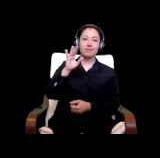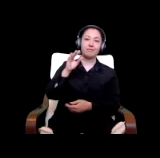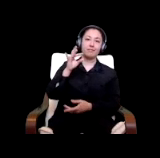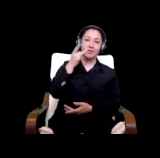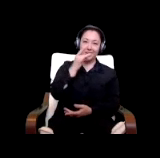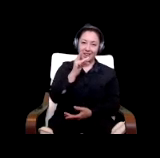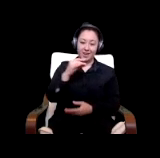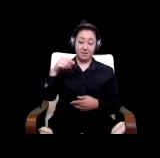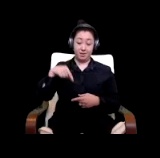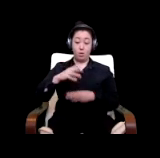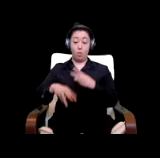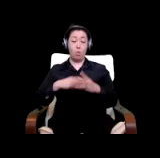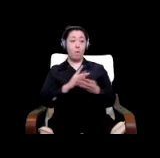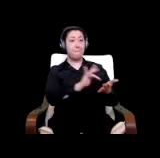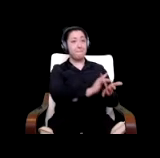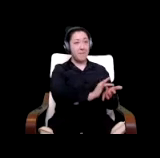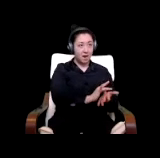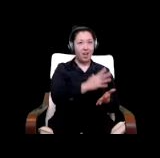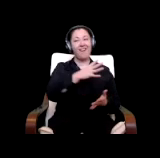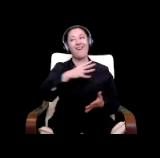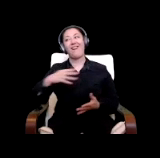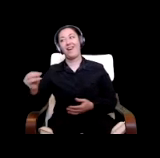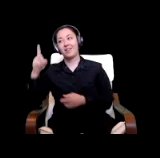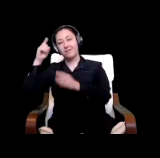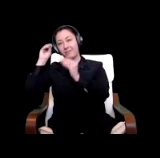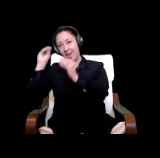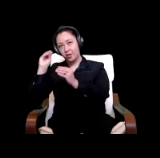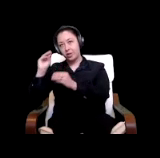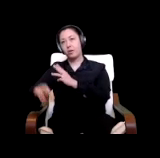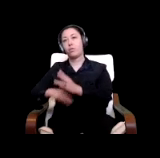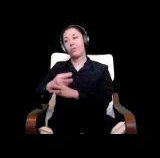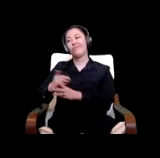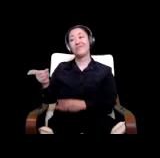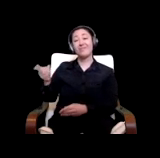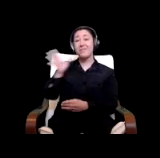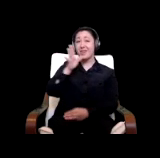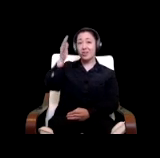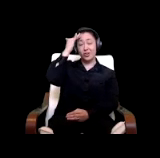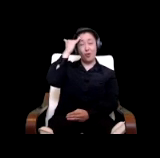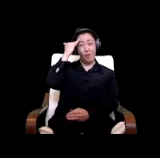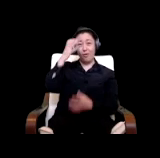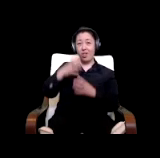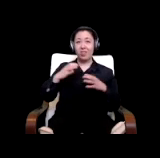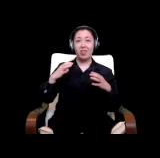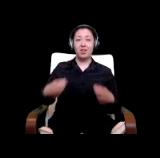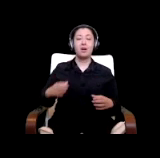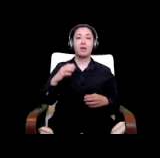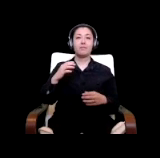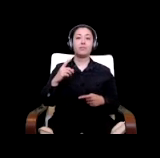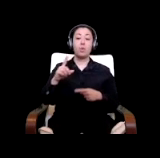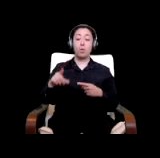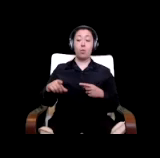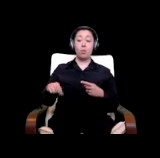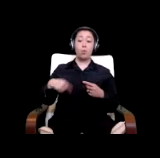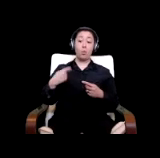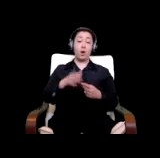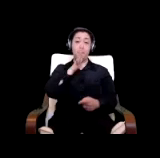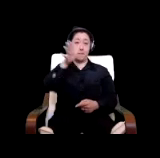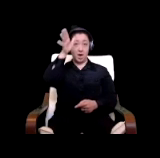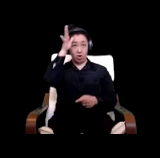world. And they know a lot. And I think whenever parents can be included as a valued team member,